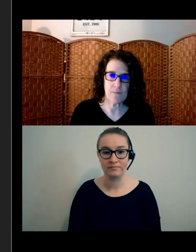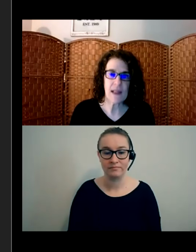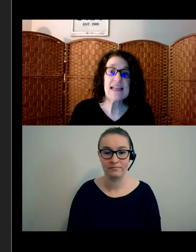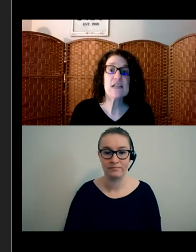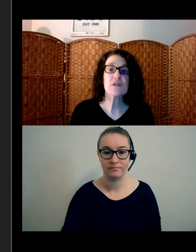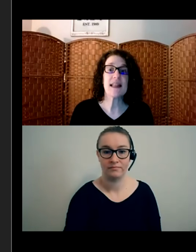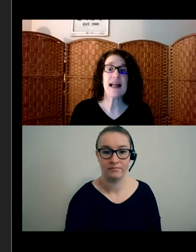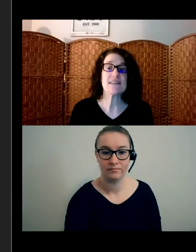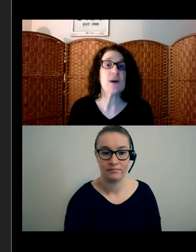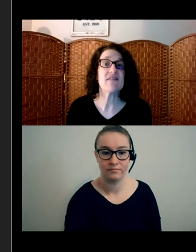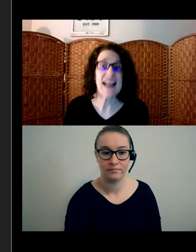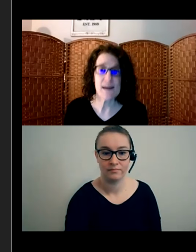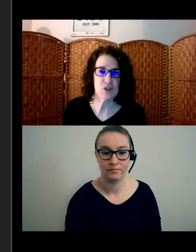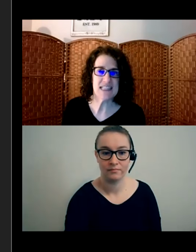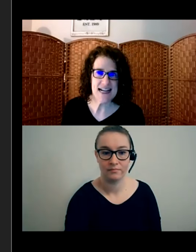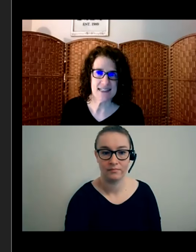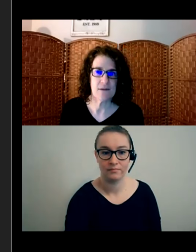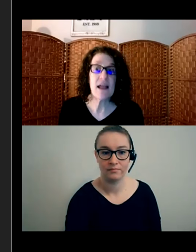Here's the last one of the Caption10.